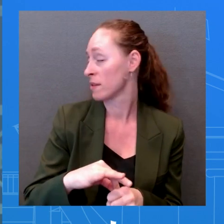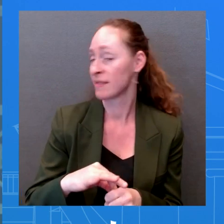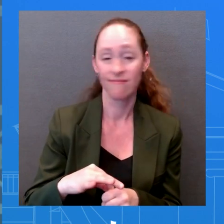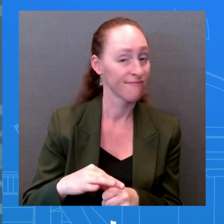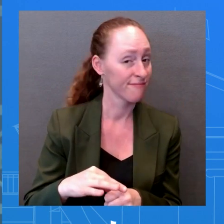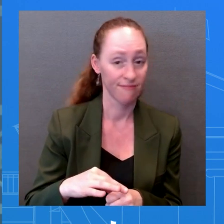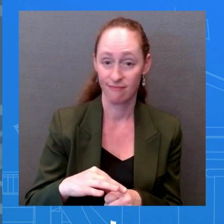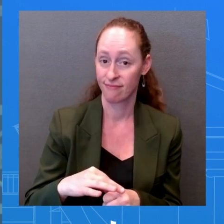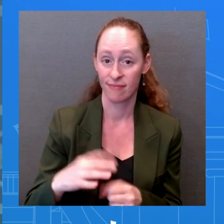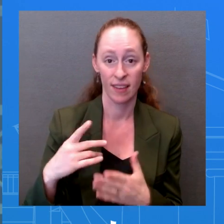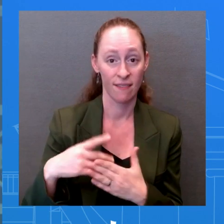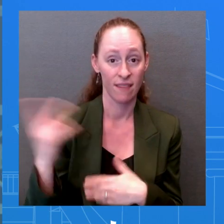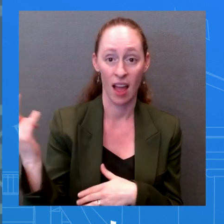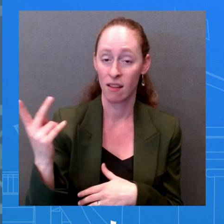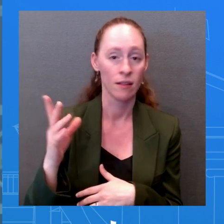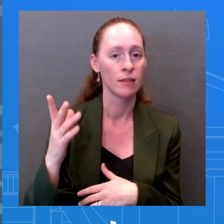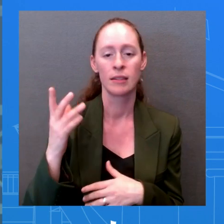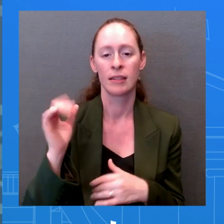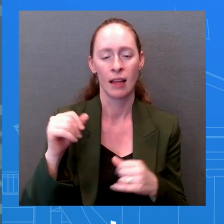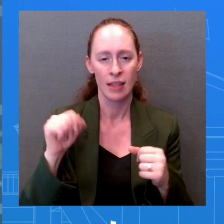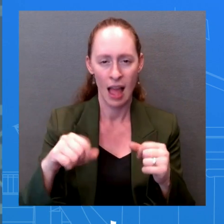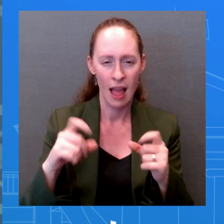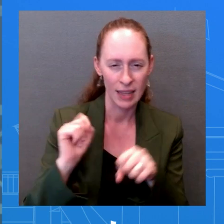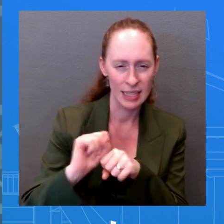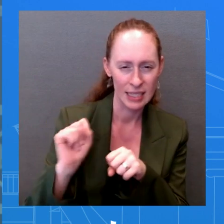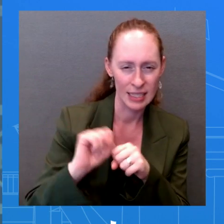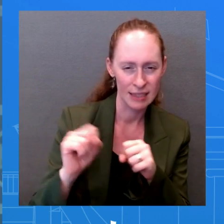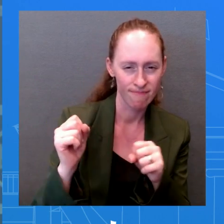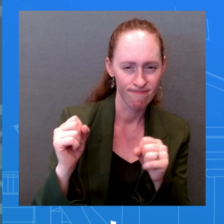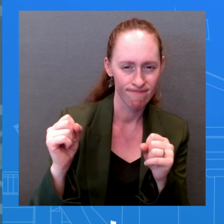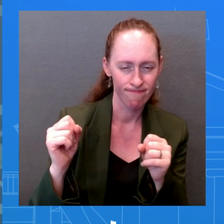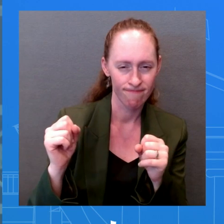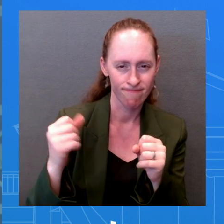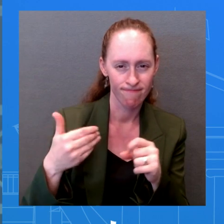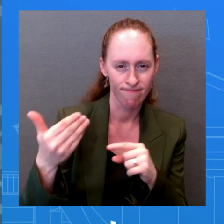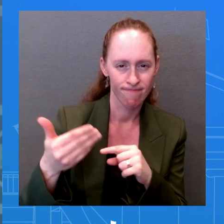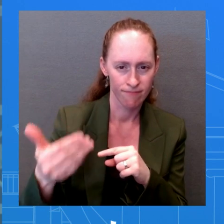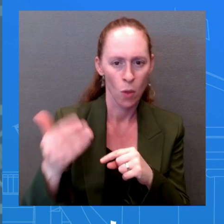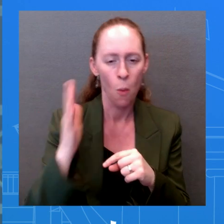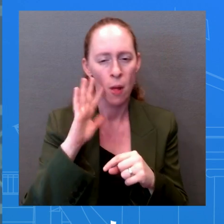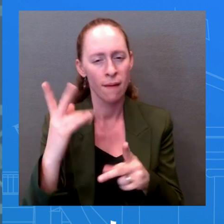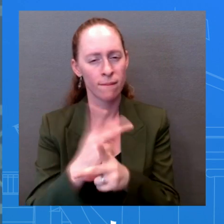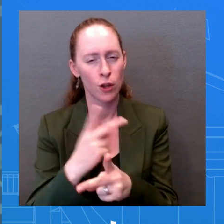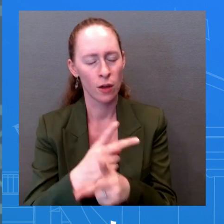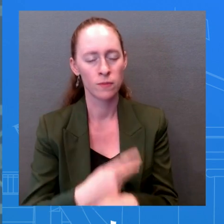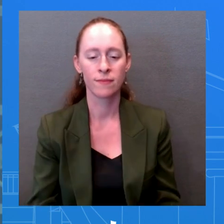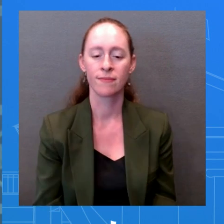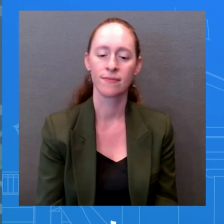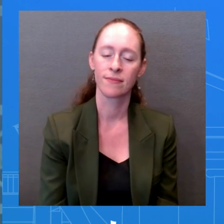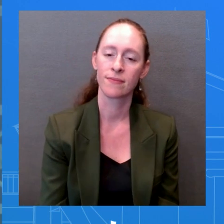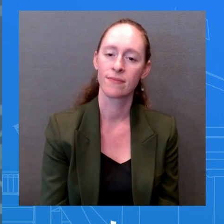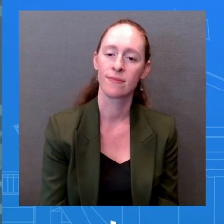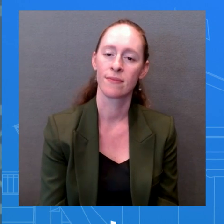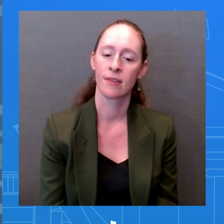I'm not going to speak to specific items of the deal. That's for them to decide. Go ahead, Karen. >> The Press: Thanks, Karine. To go back to Bill Richardson and Kristen's questions,